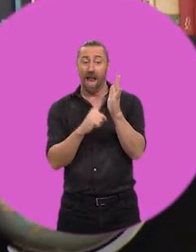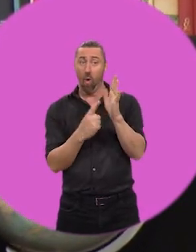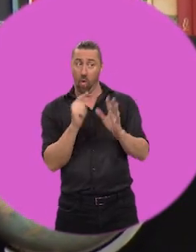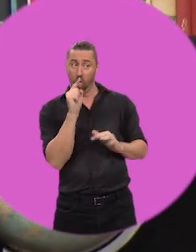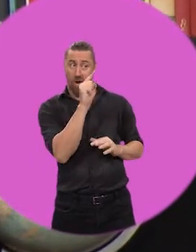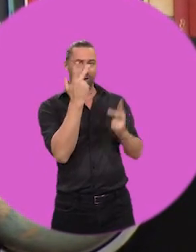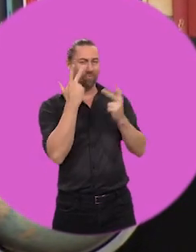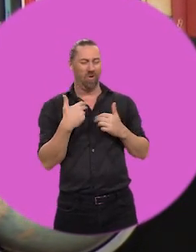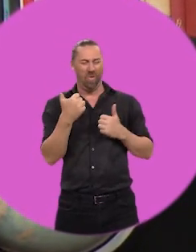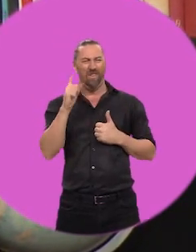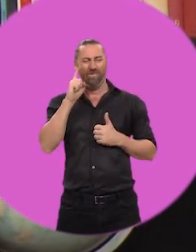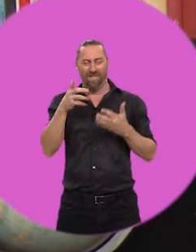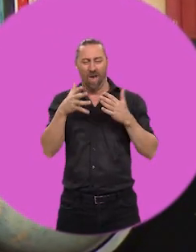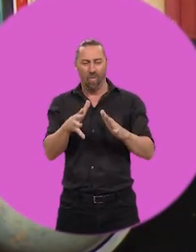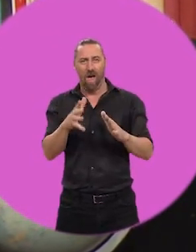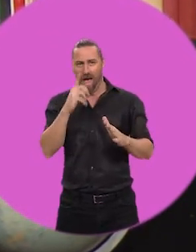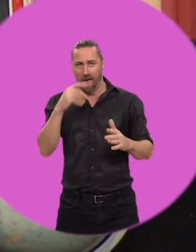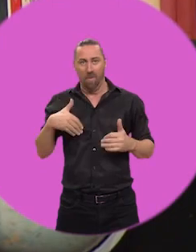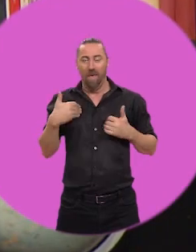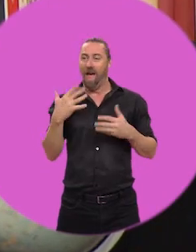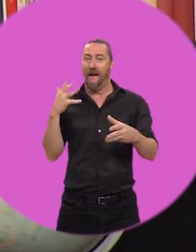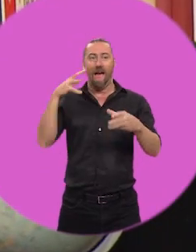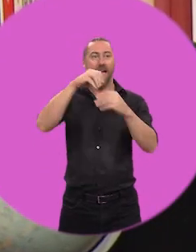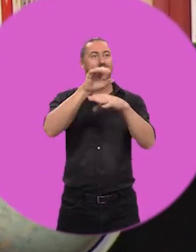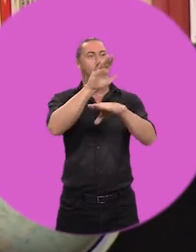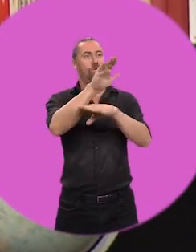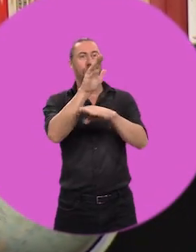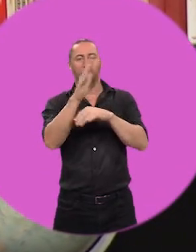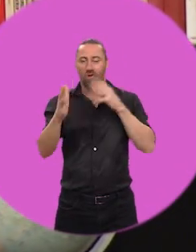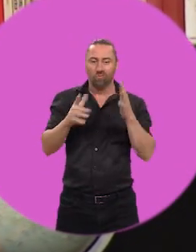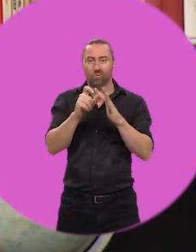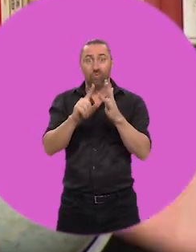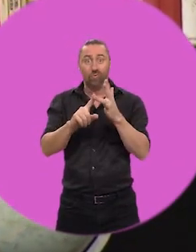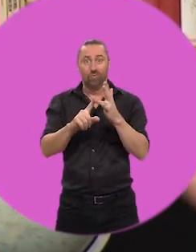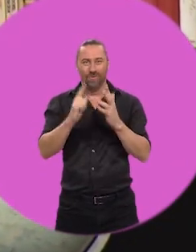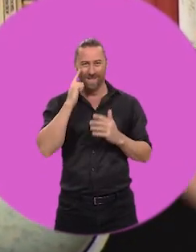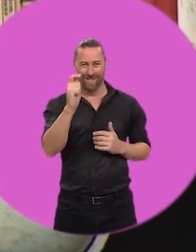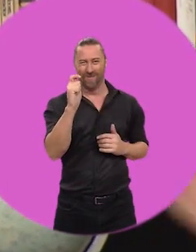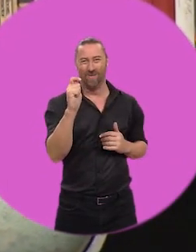some fun ways that we can connect our senses with the outside world, right after this. See ya soon.